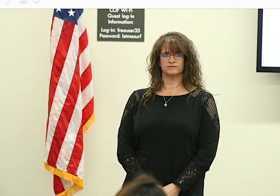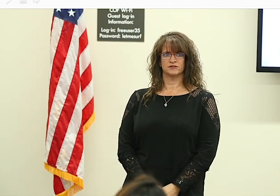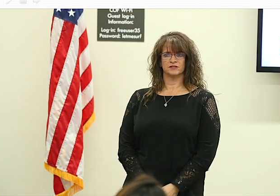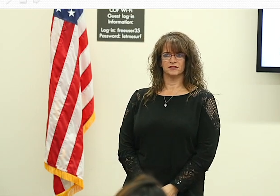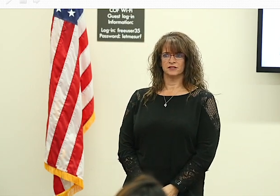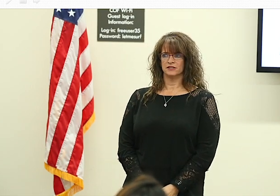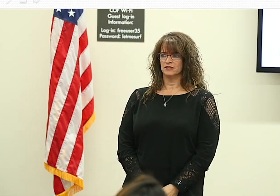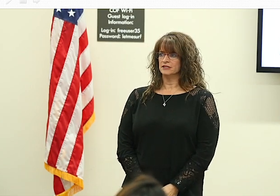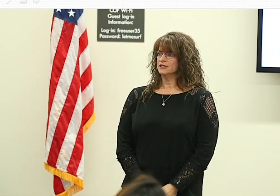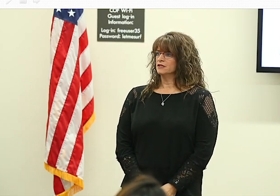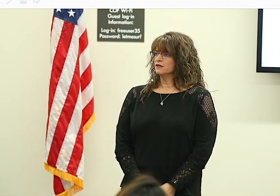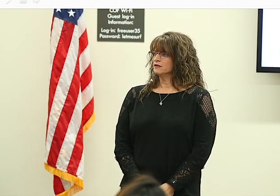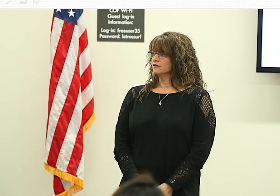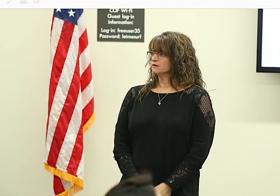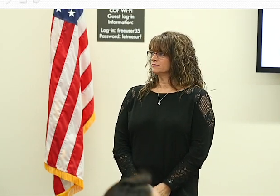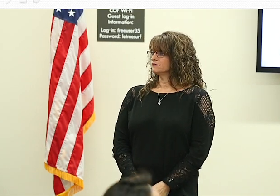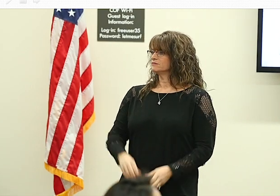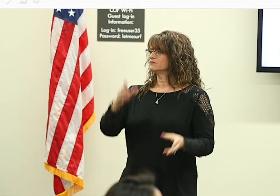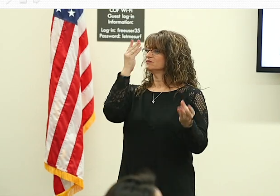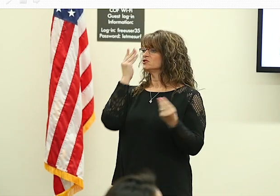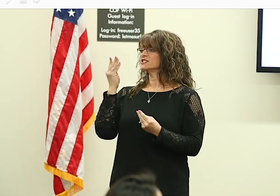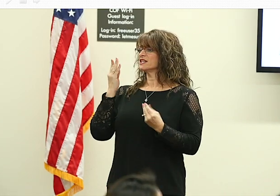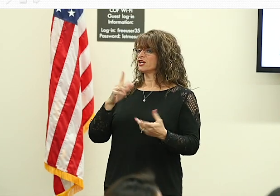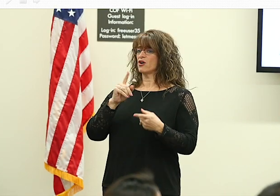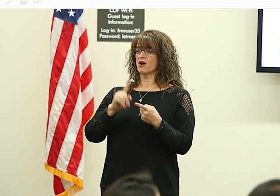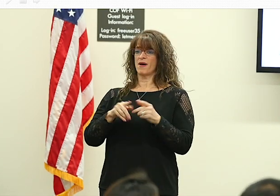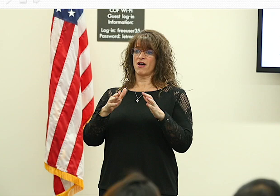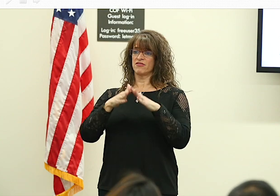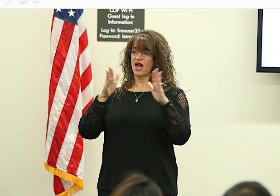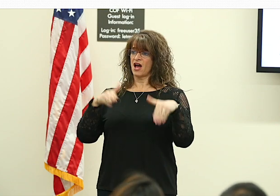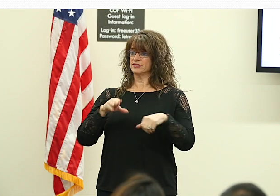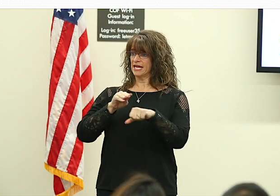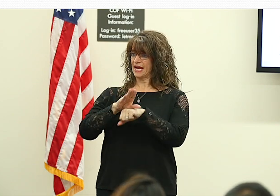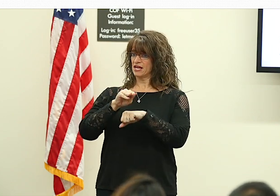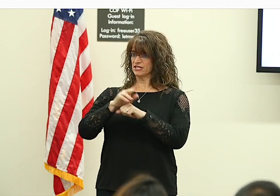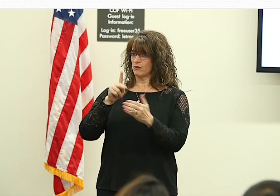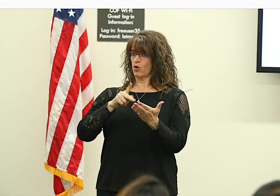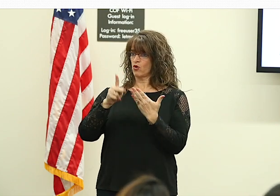And then just to let you know, on the housing program, we talked about some credit requirements that we have,